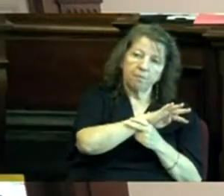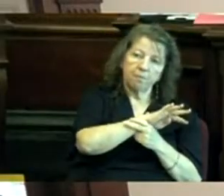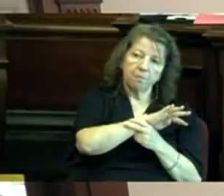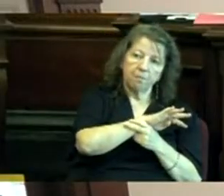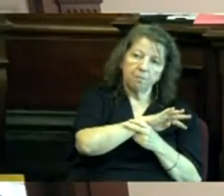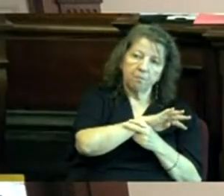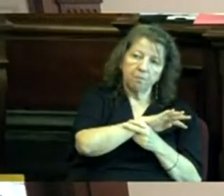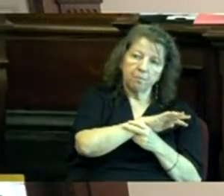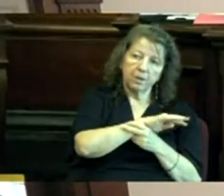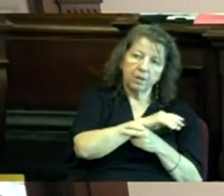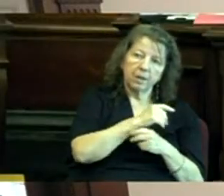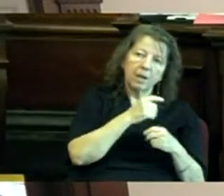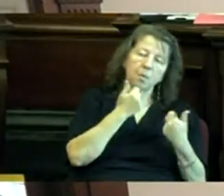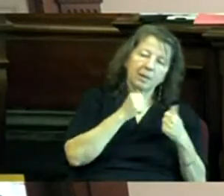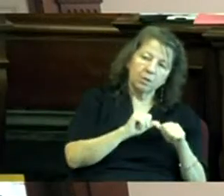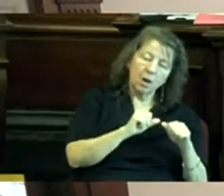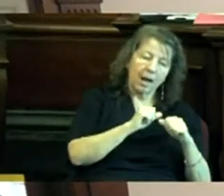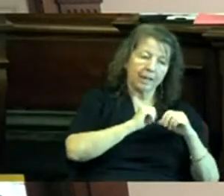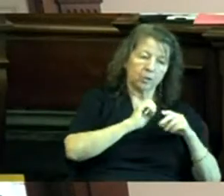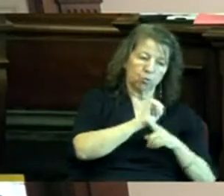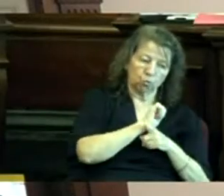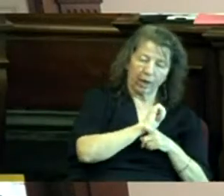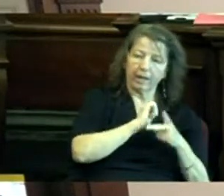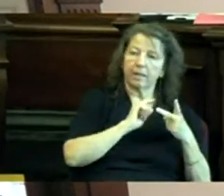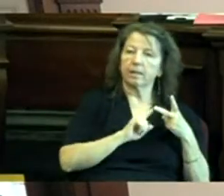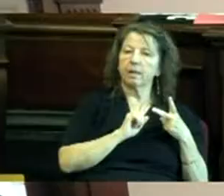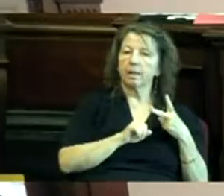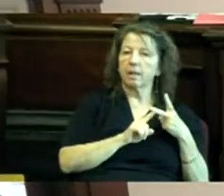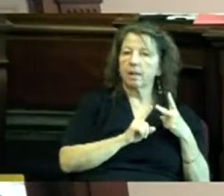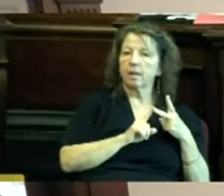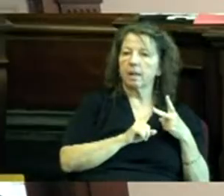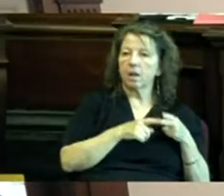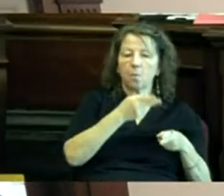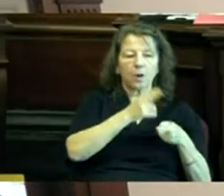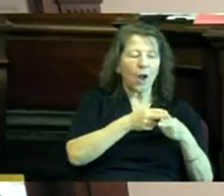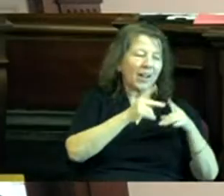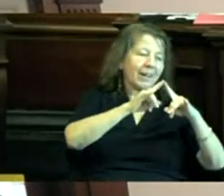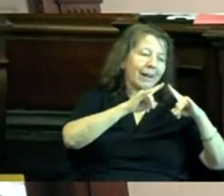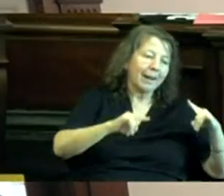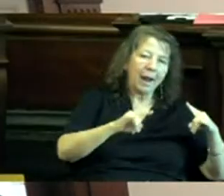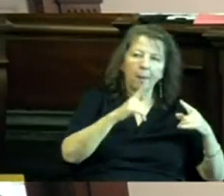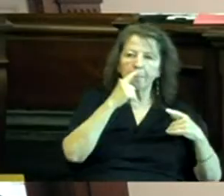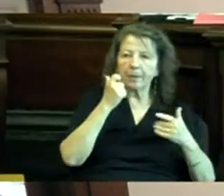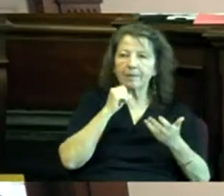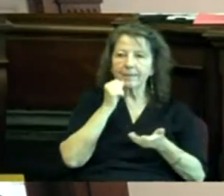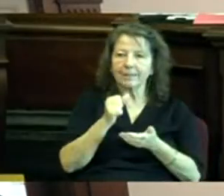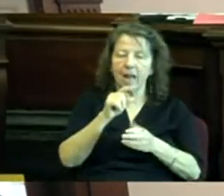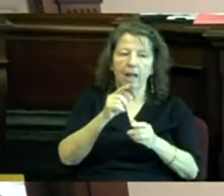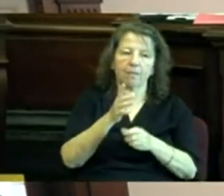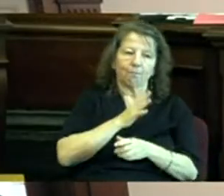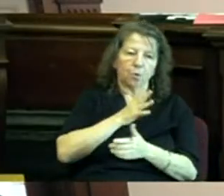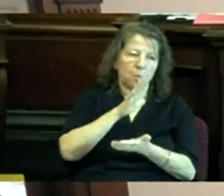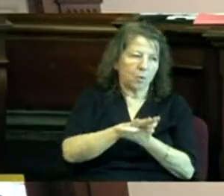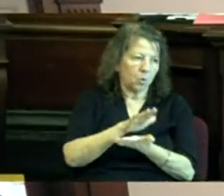that period of time. So we're looking at 45 kids at each site,